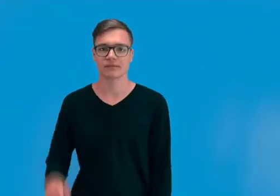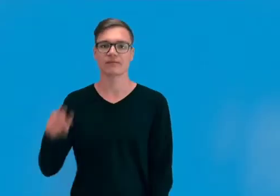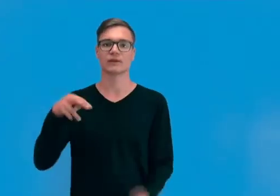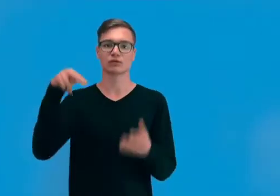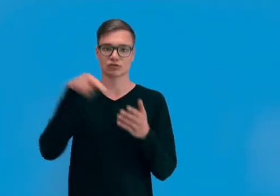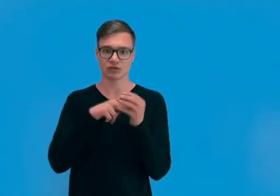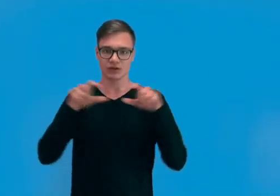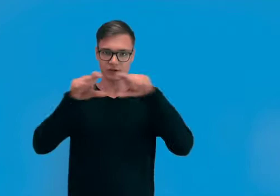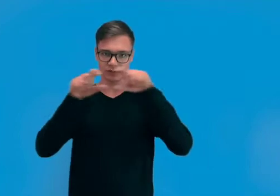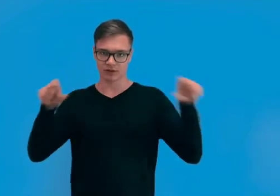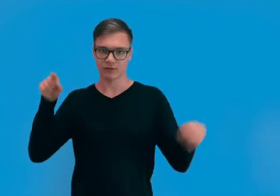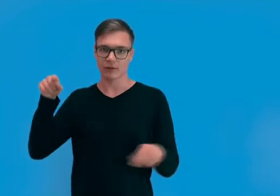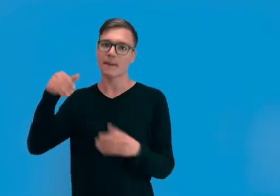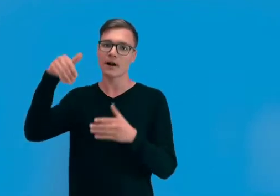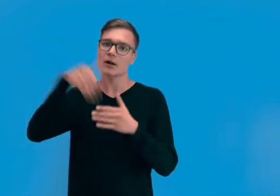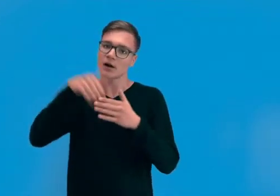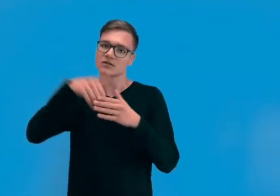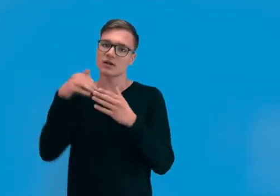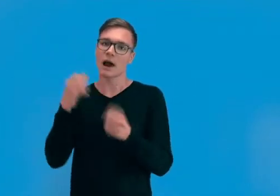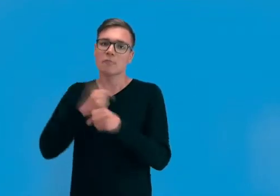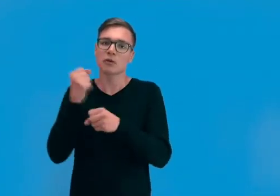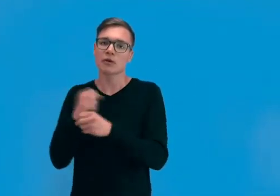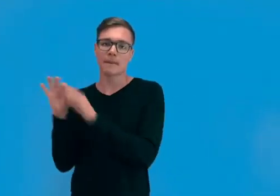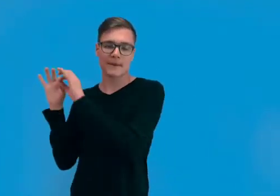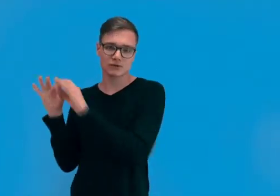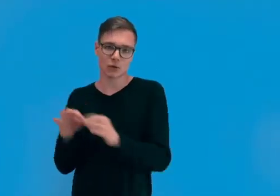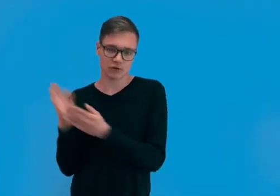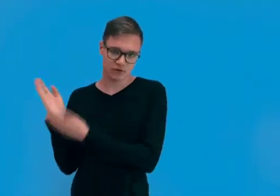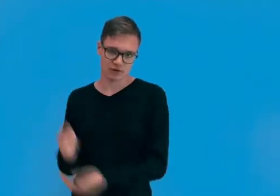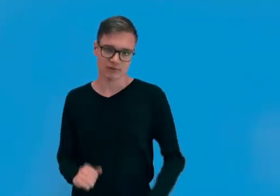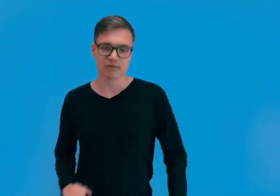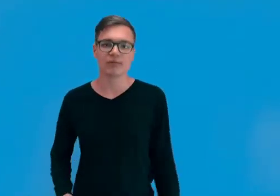The Board of Directors manages the content-related work